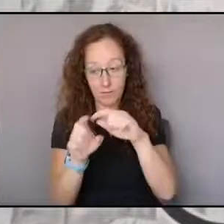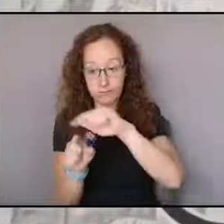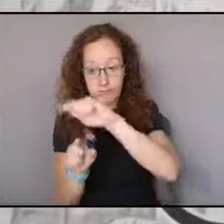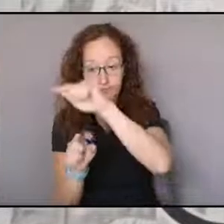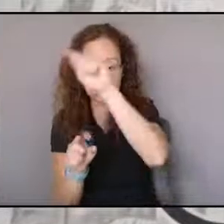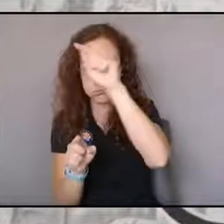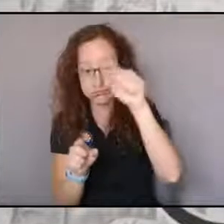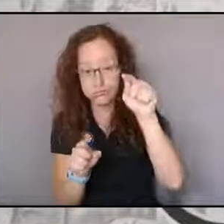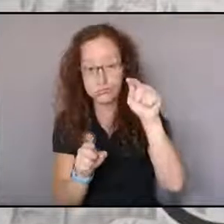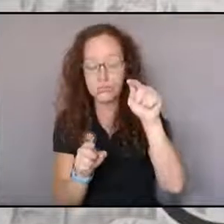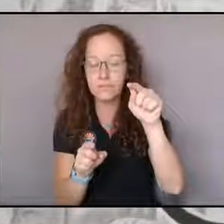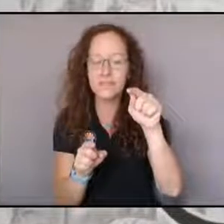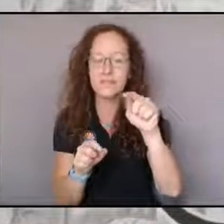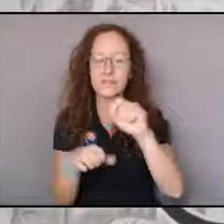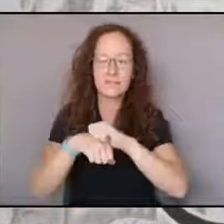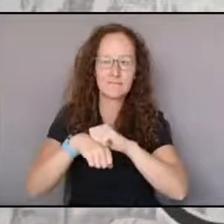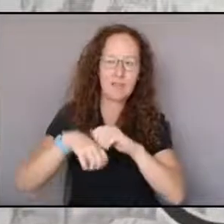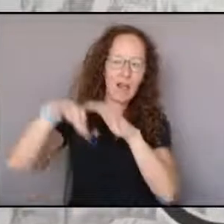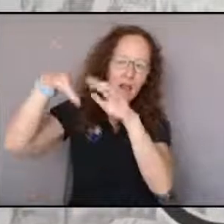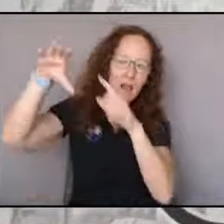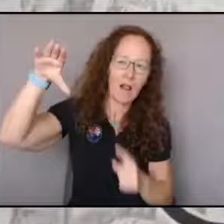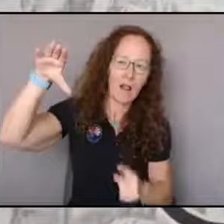UP IN THE HIGHER ELEVATIONS, WE LOOK AT IT ABOUT 11,000